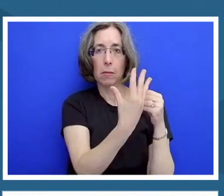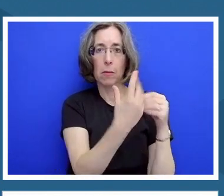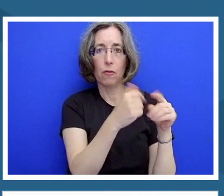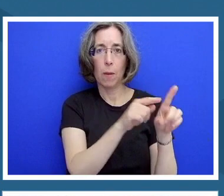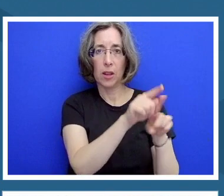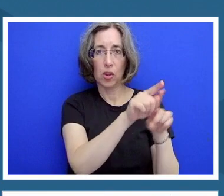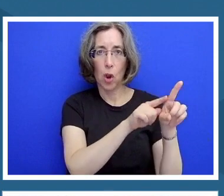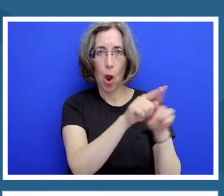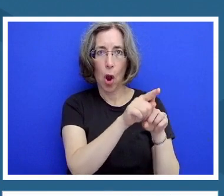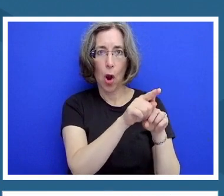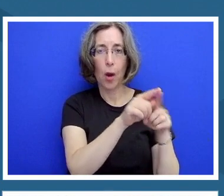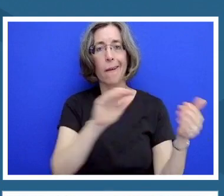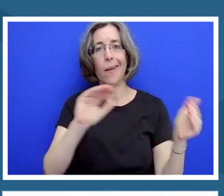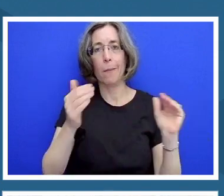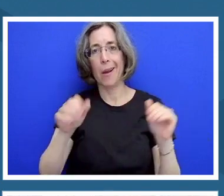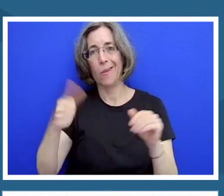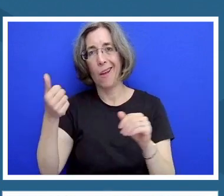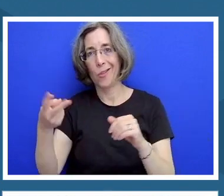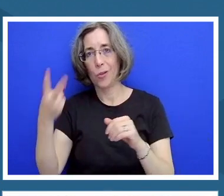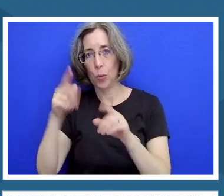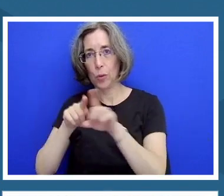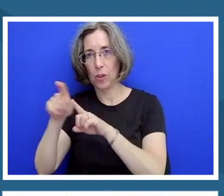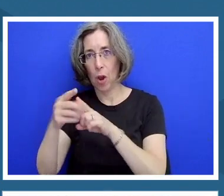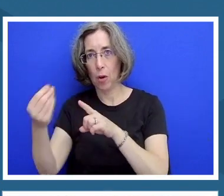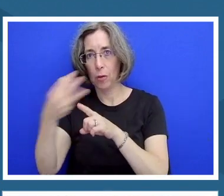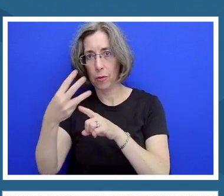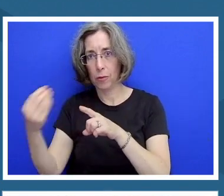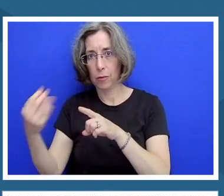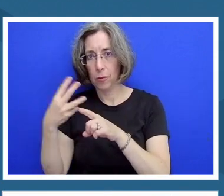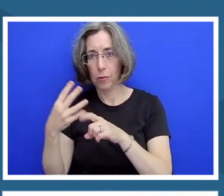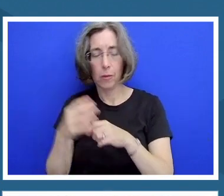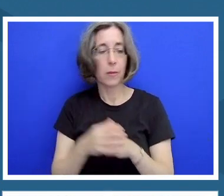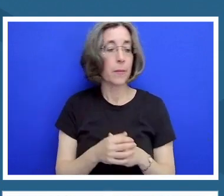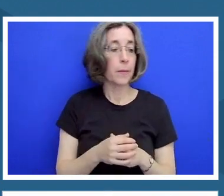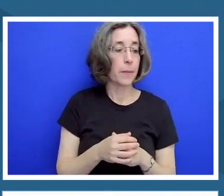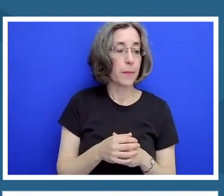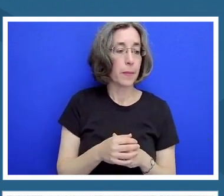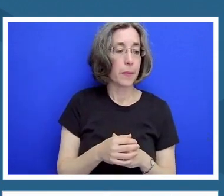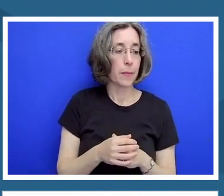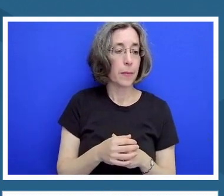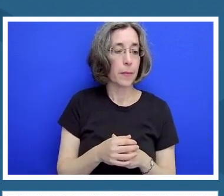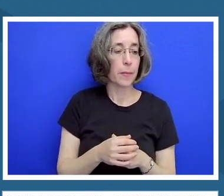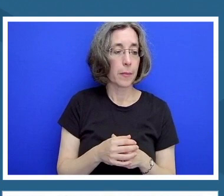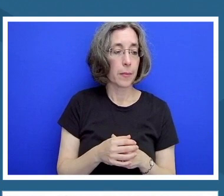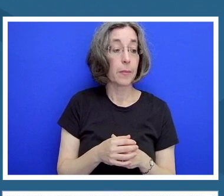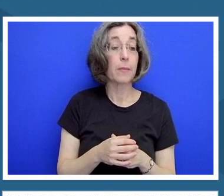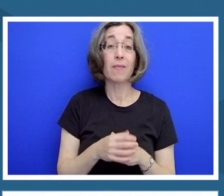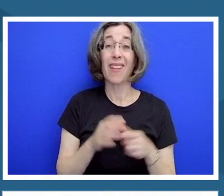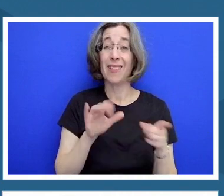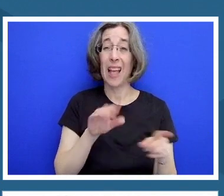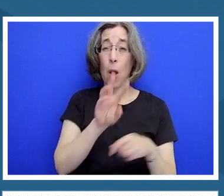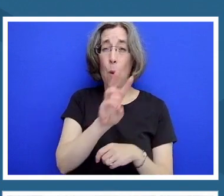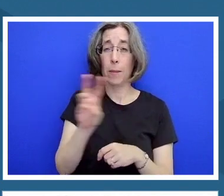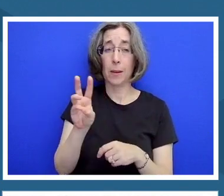stars we've tried to make the interface accessible you'll notice the